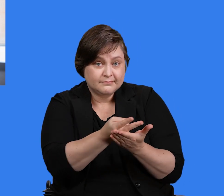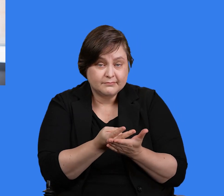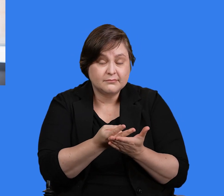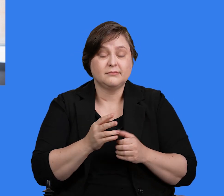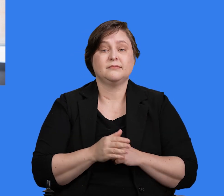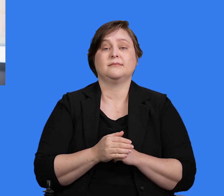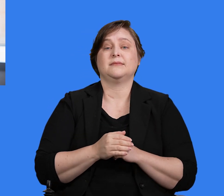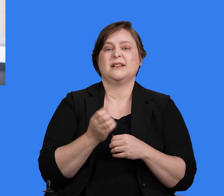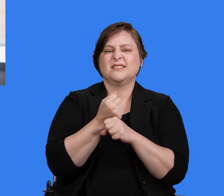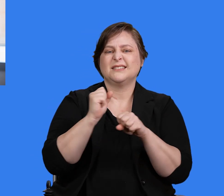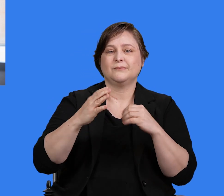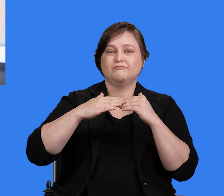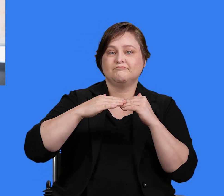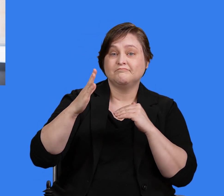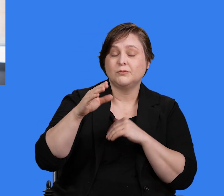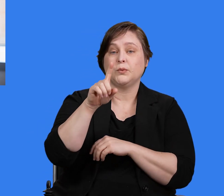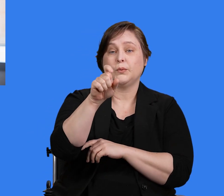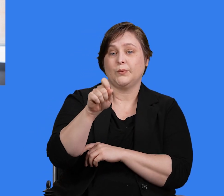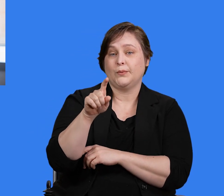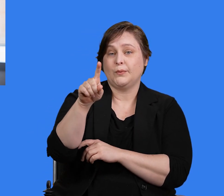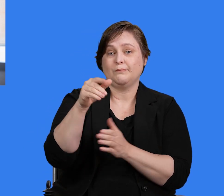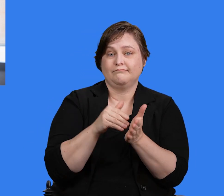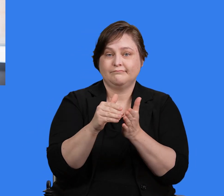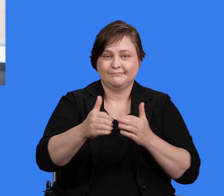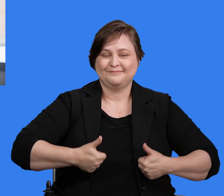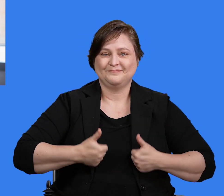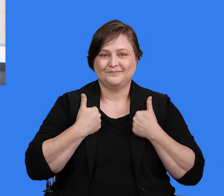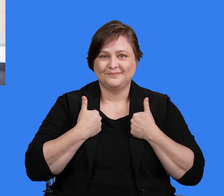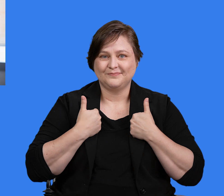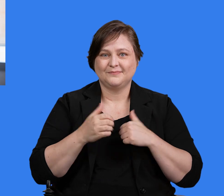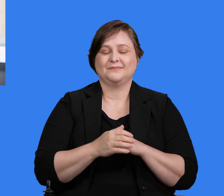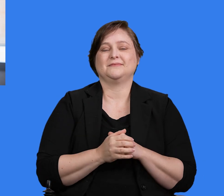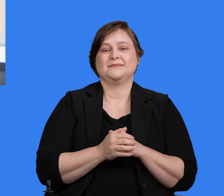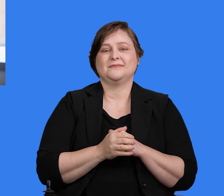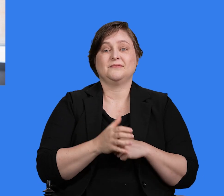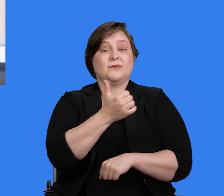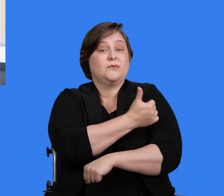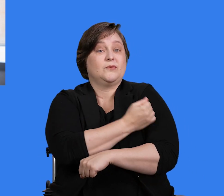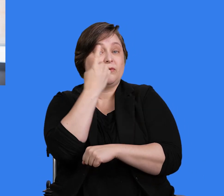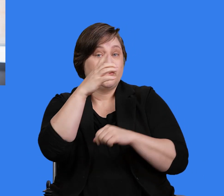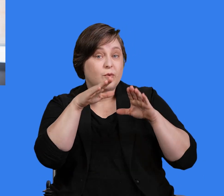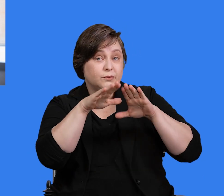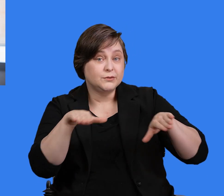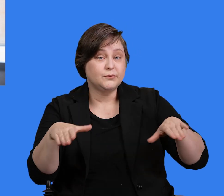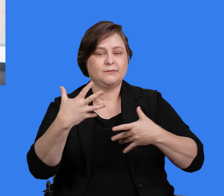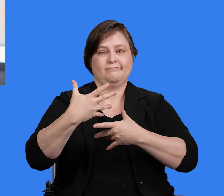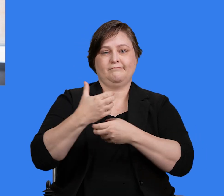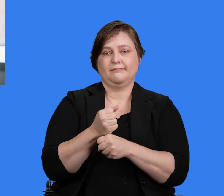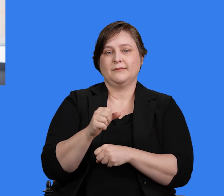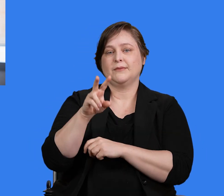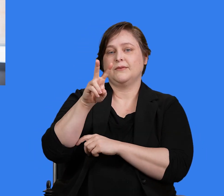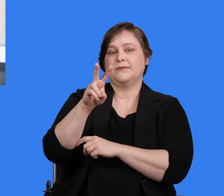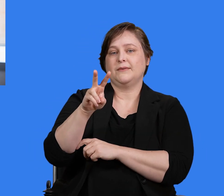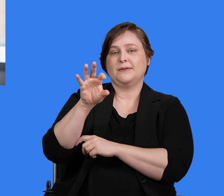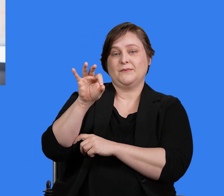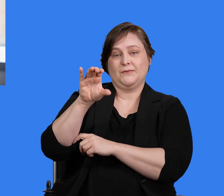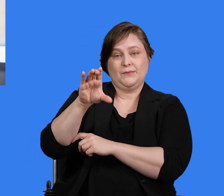and saved over 1.1 million lives. The Vaccines for Children, or VFC, program